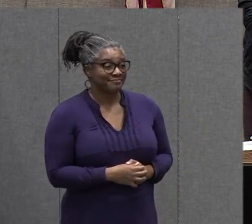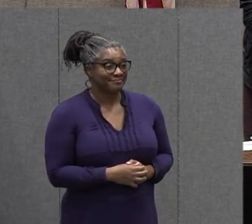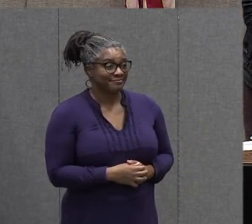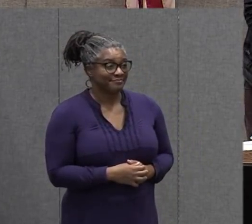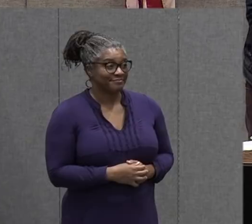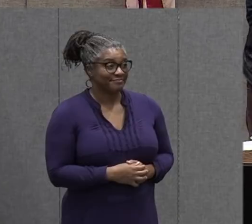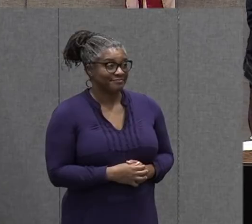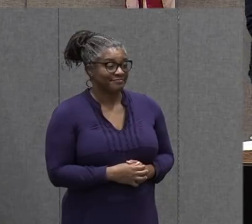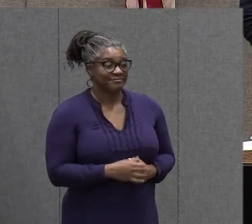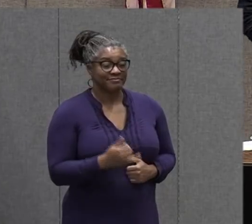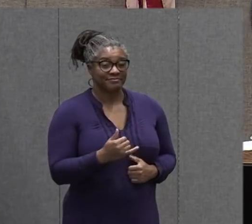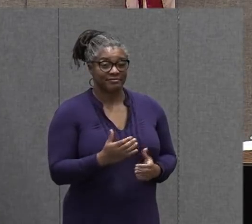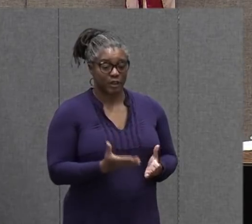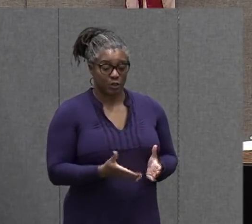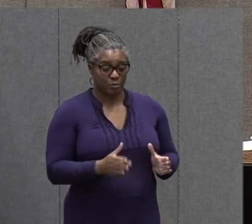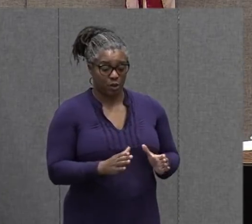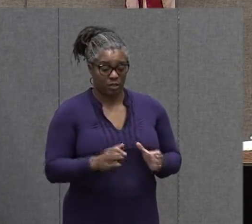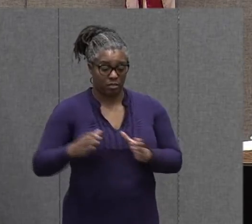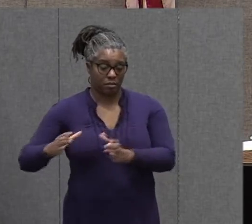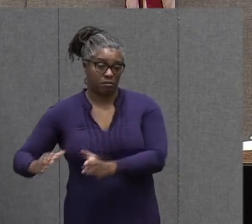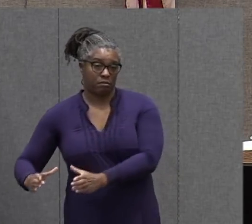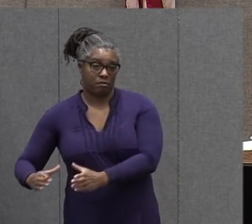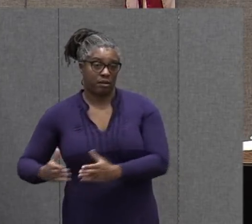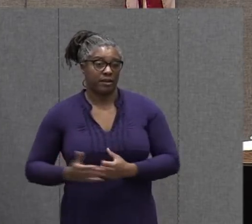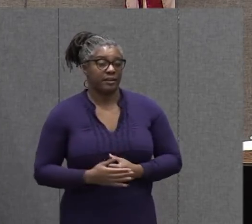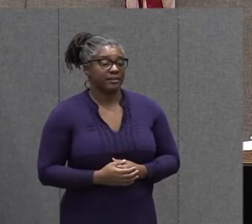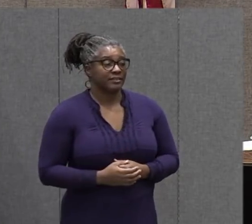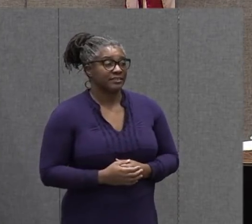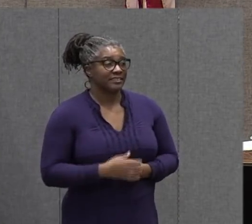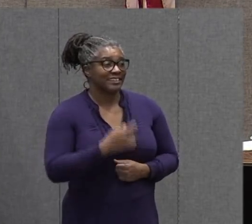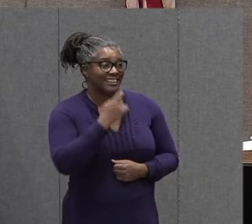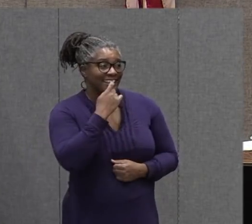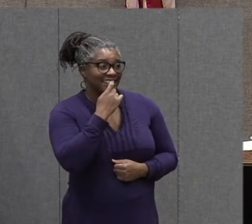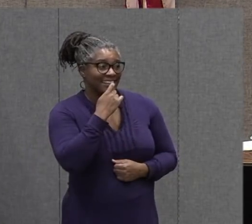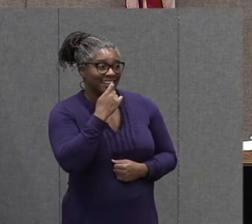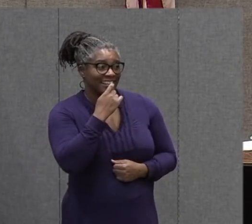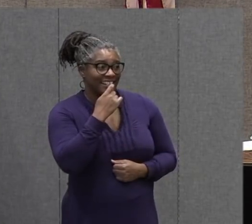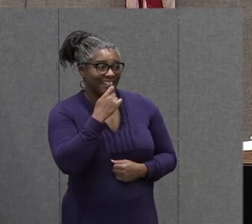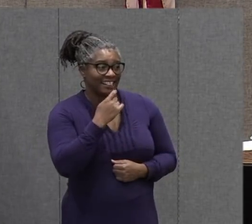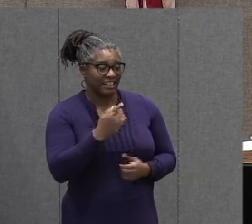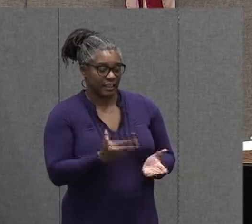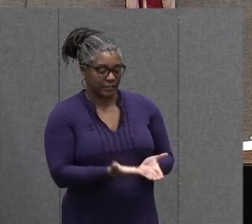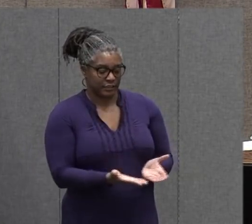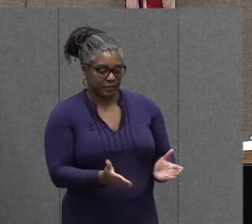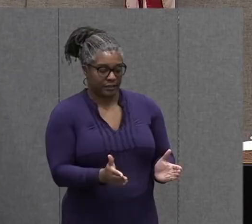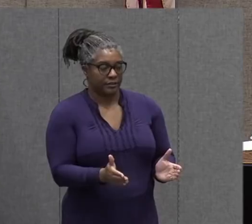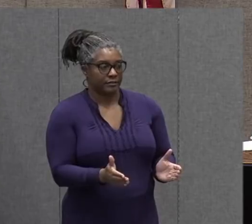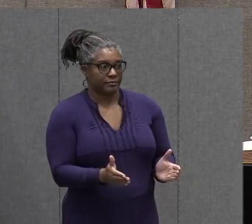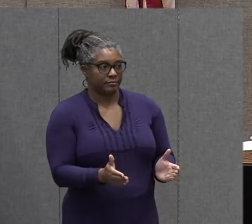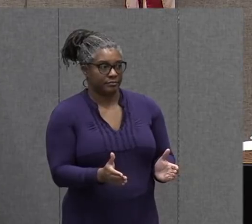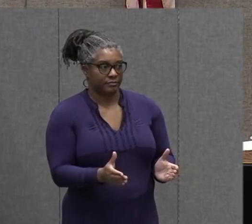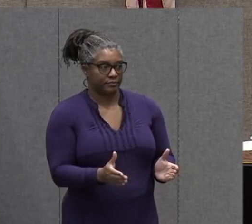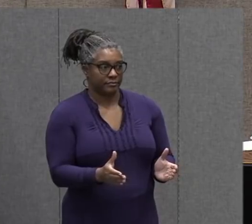You can kind of take the glass pan there. And yep, not too much, not too much. [Mr. R] Dancing with my cheesecake.